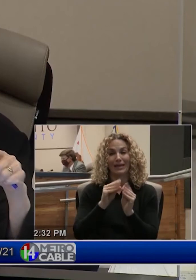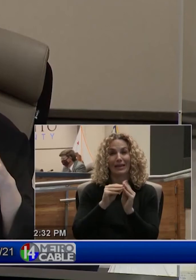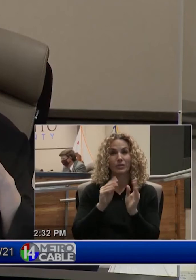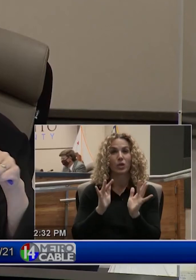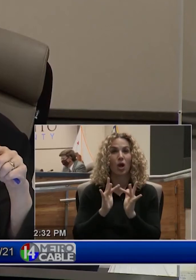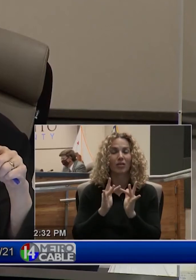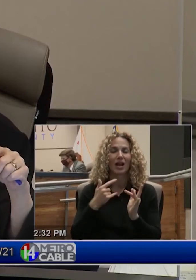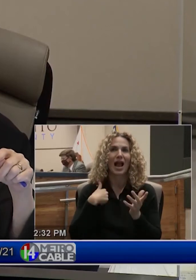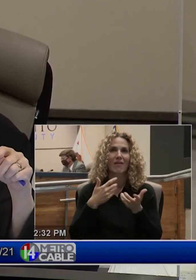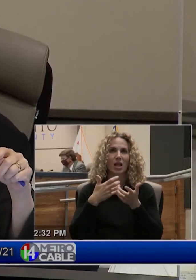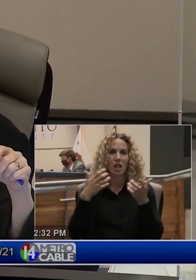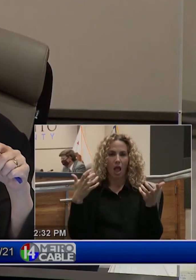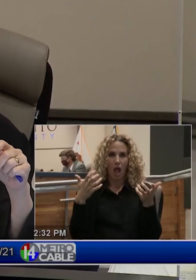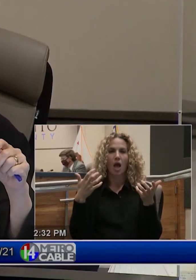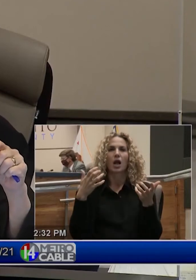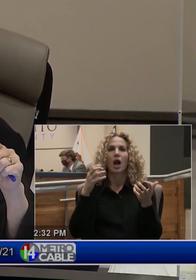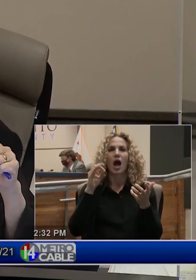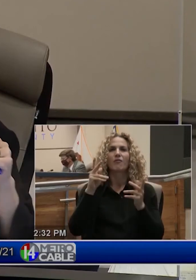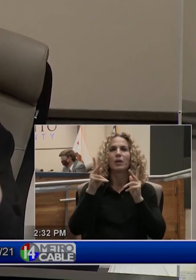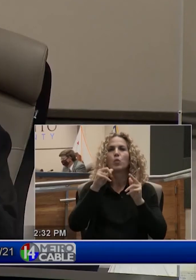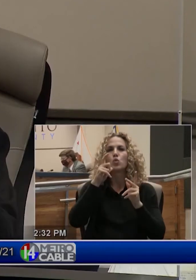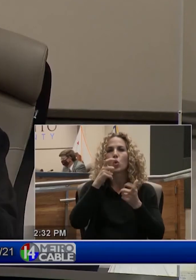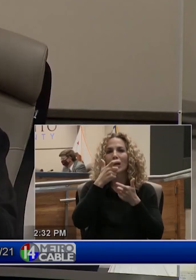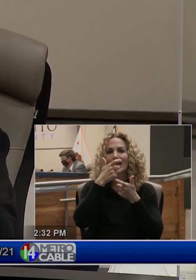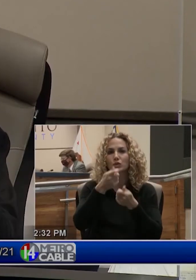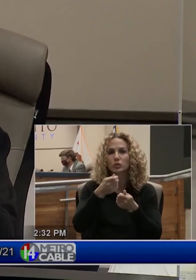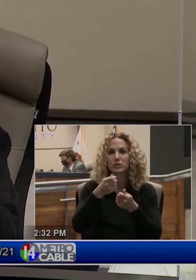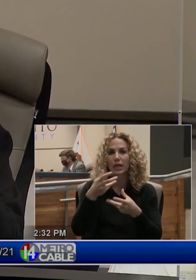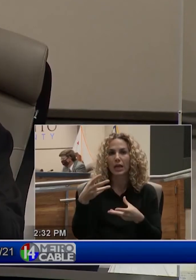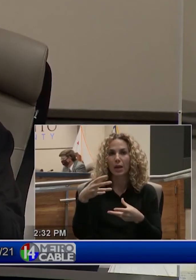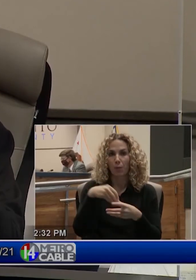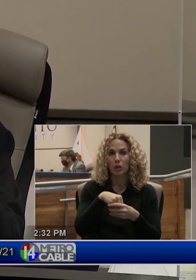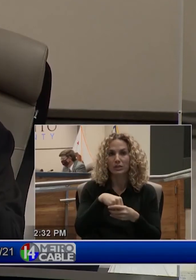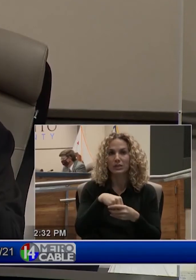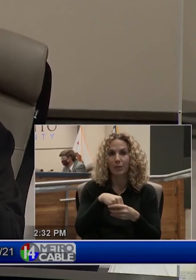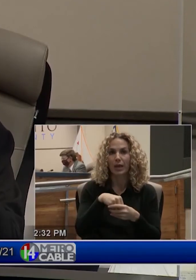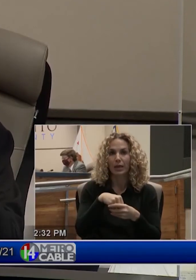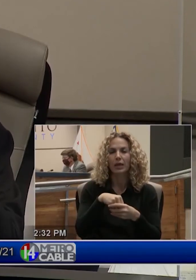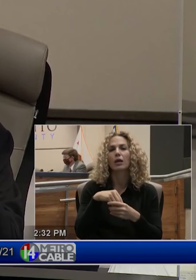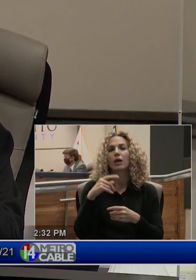LOT OF CONSTITUENTS INTERESTED IN PARTICIPATING AND WONDERING